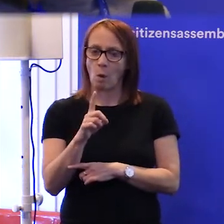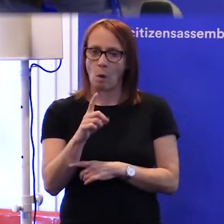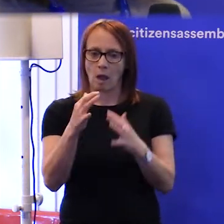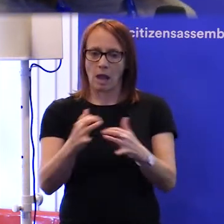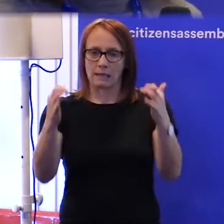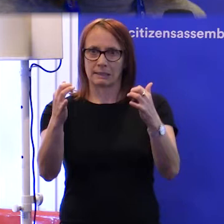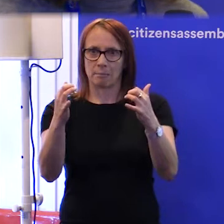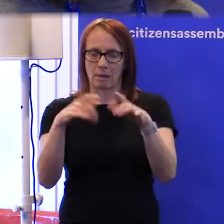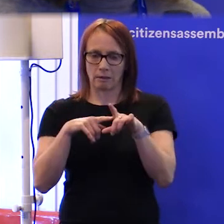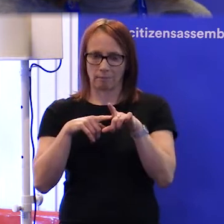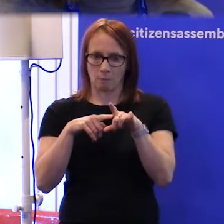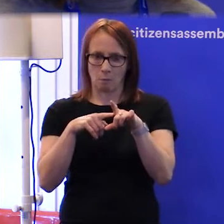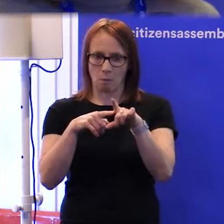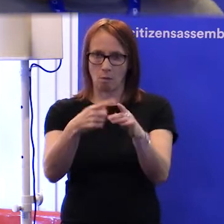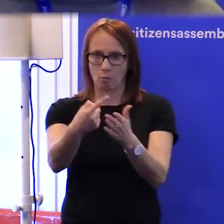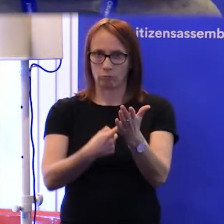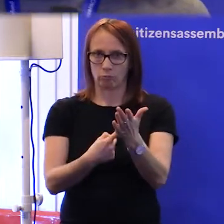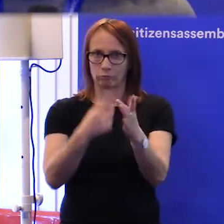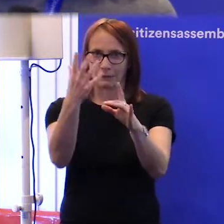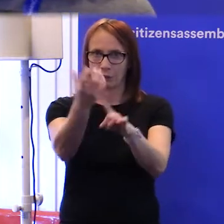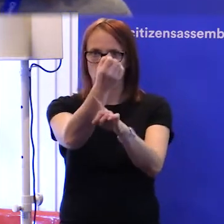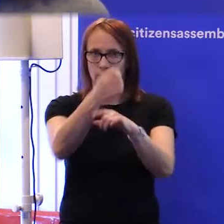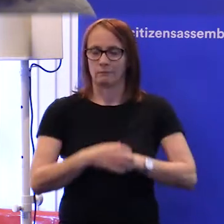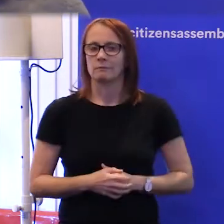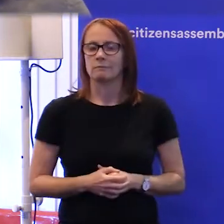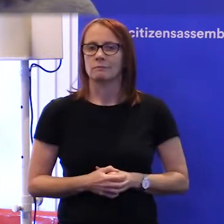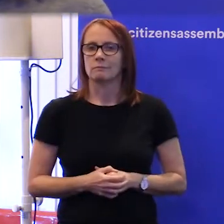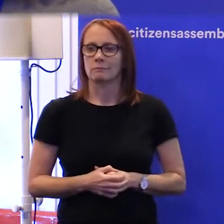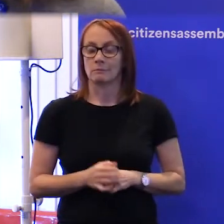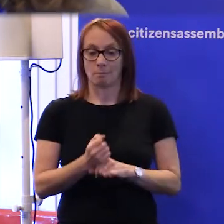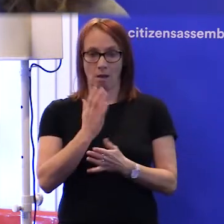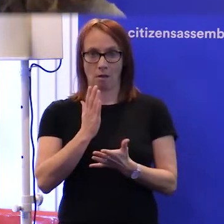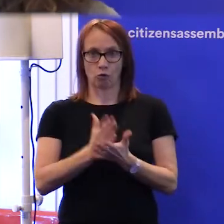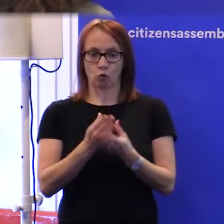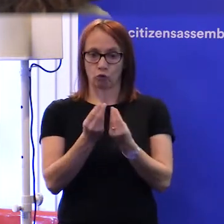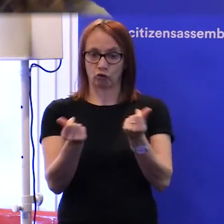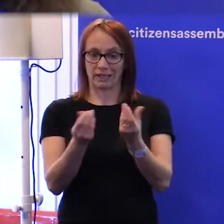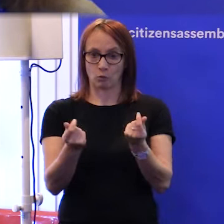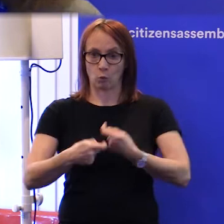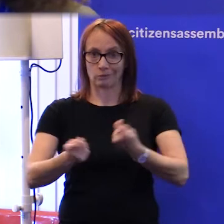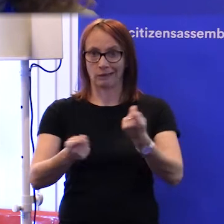delivers on its remit to make sure that it has the resources needed to allow you